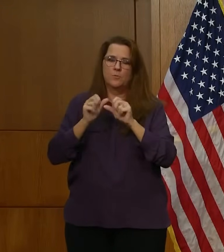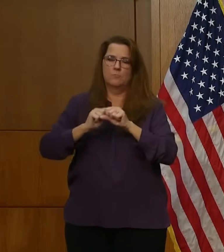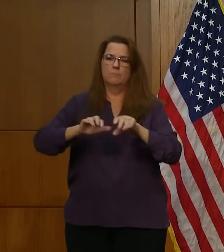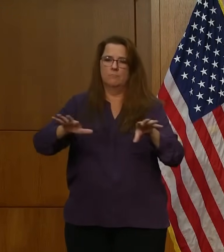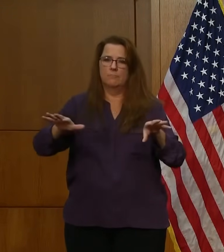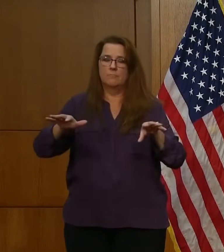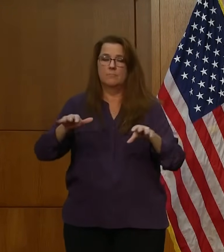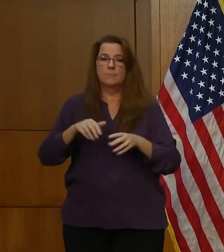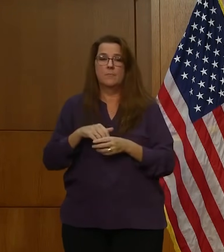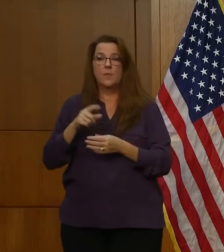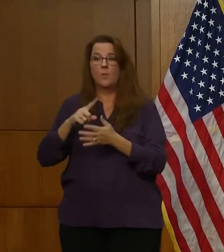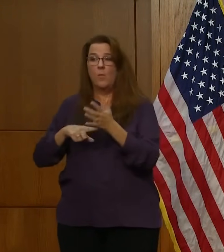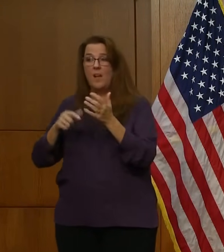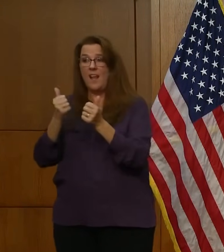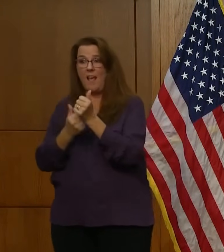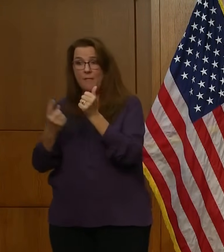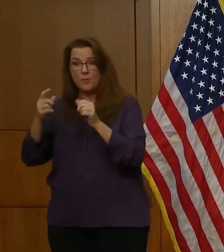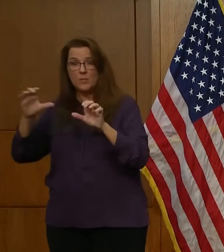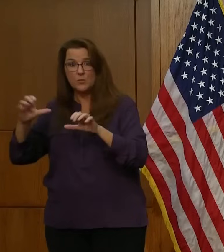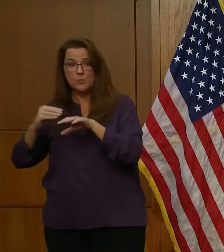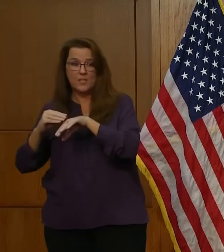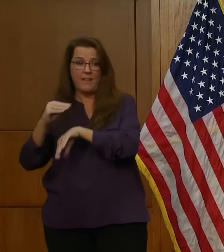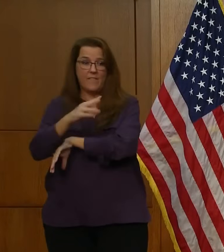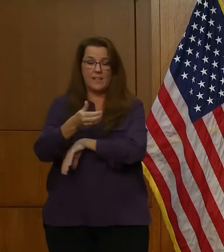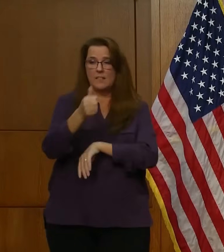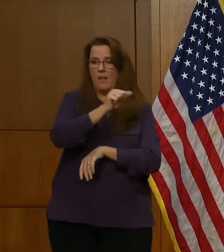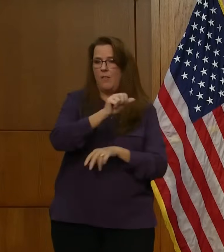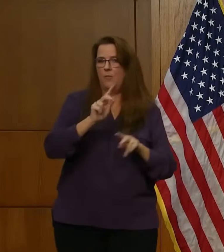TO THESE INCREASED CASE